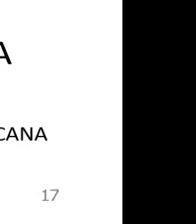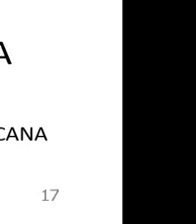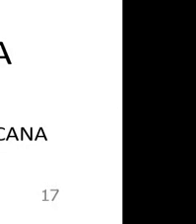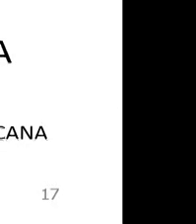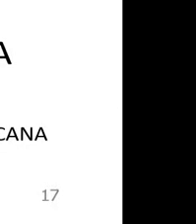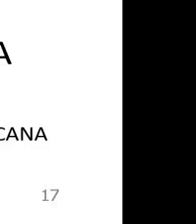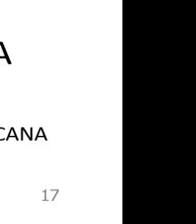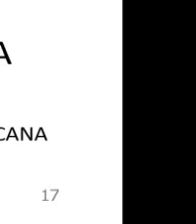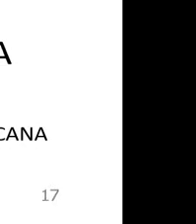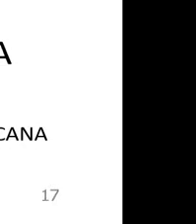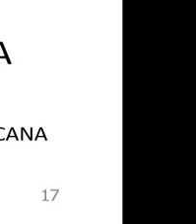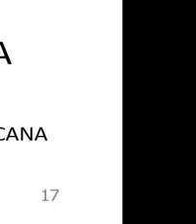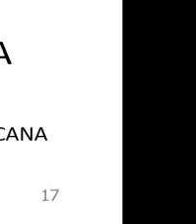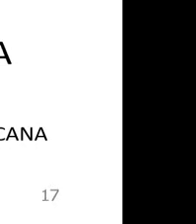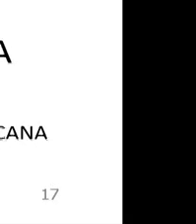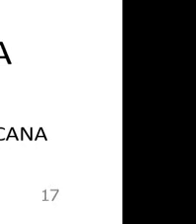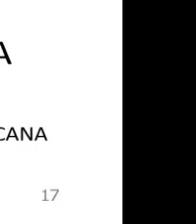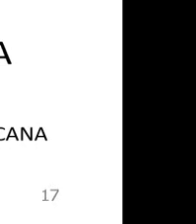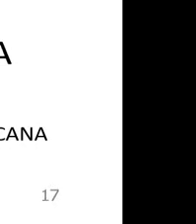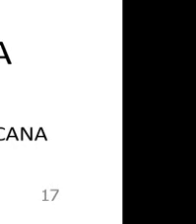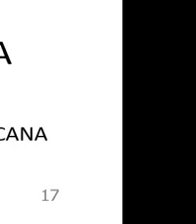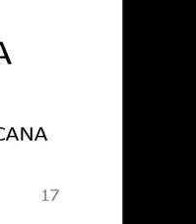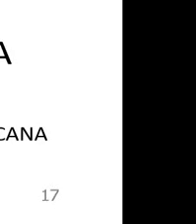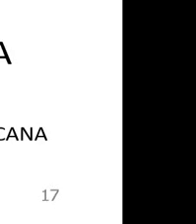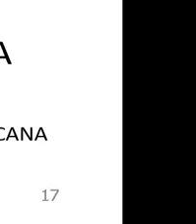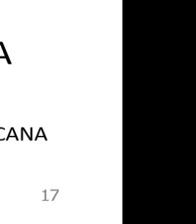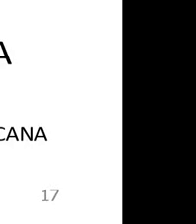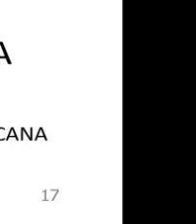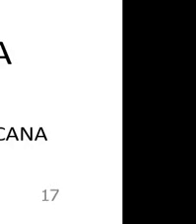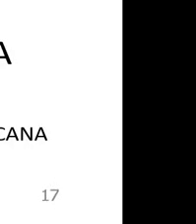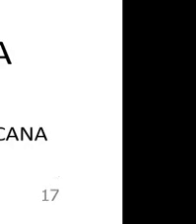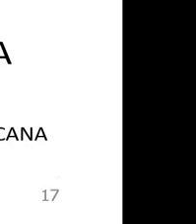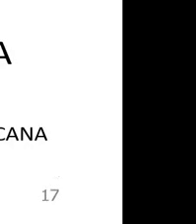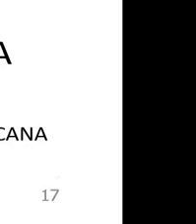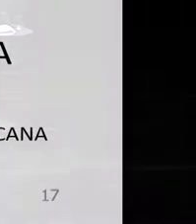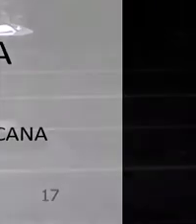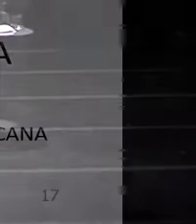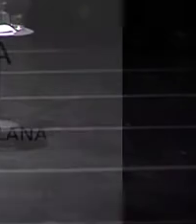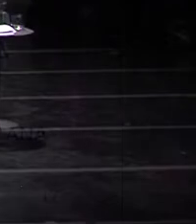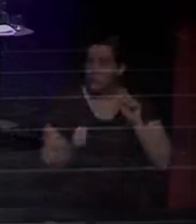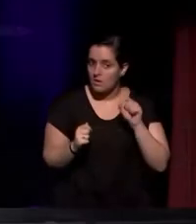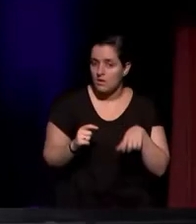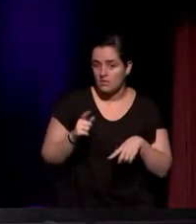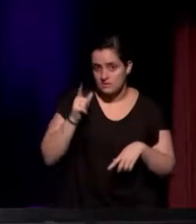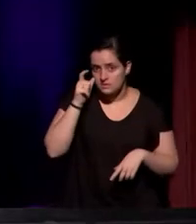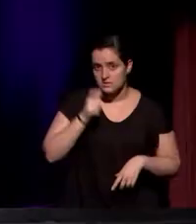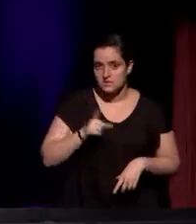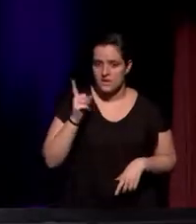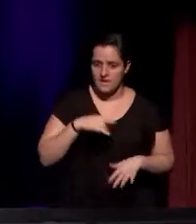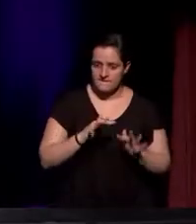Women's Organization Mozambican (WMO), and what is interesting is the phrase of Samora Machel,